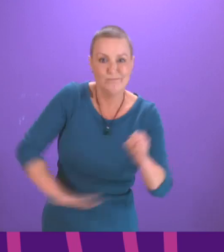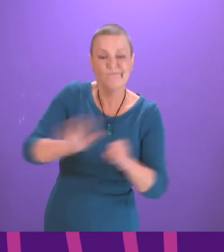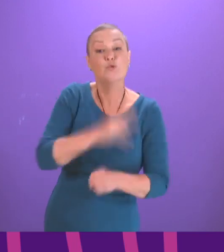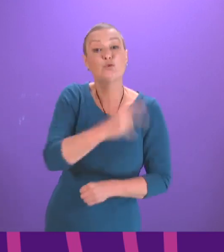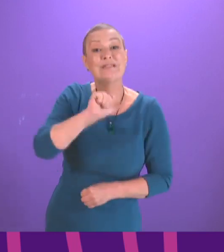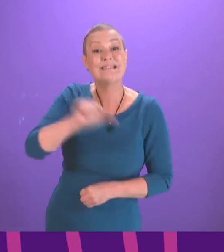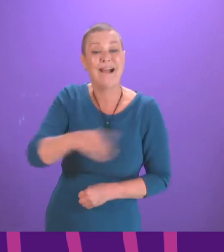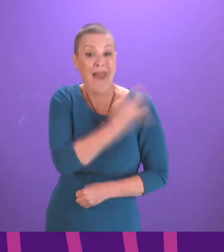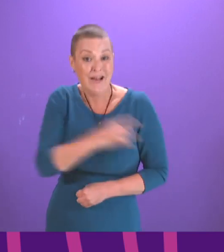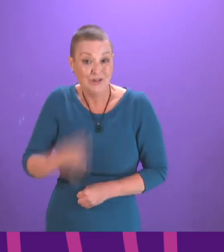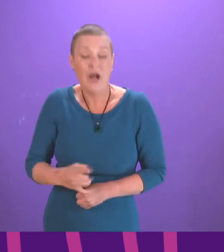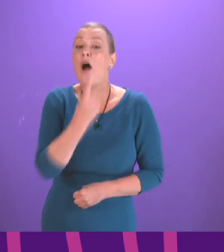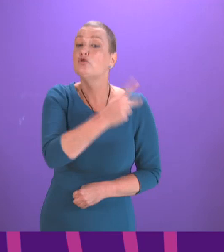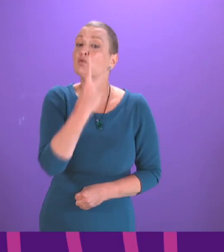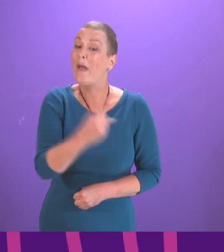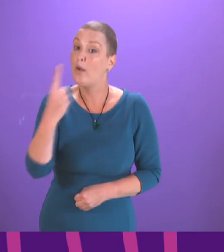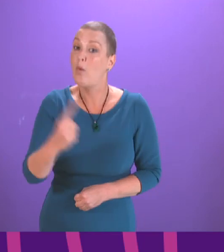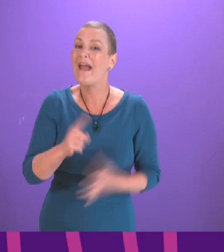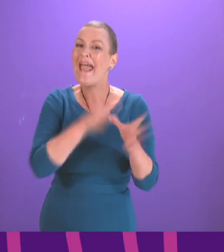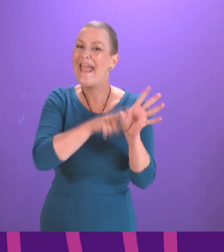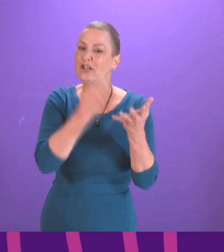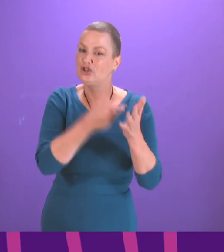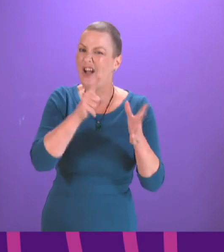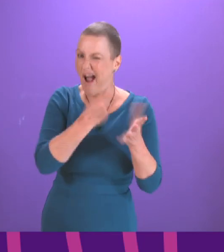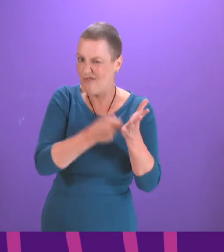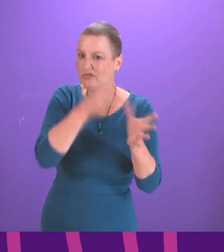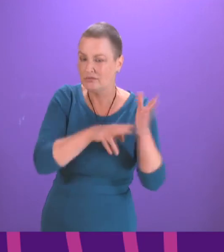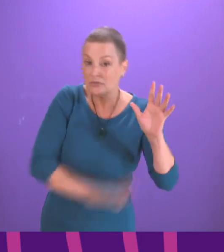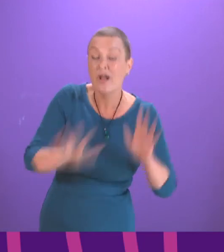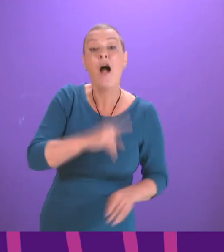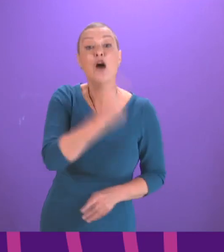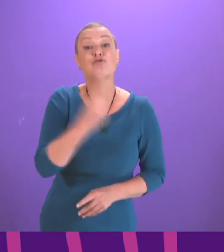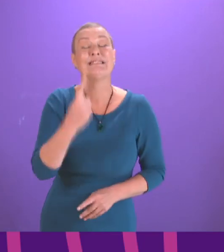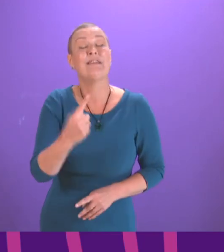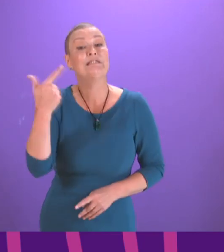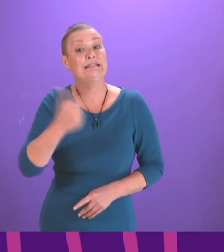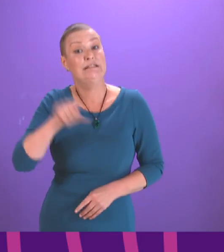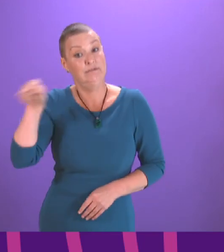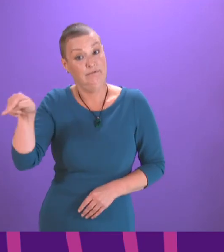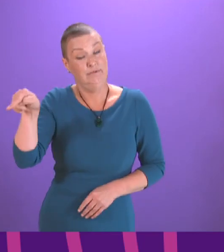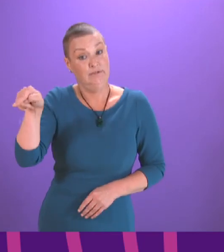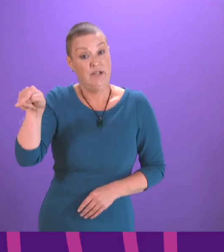266 in Lanarkshire, 121 in Ayrshire and Arran, and 117 in Lothian. The remaining cases were